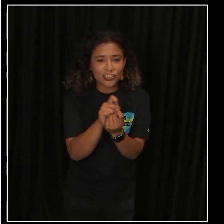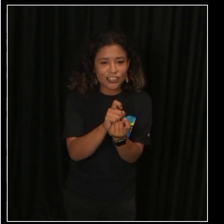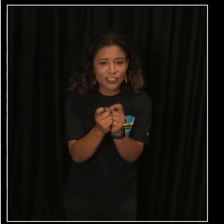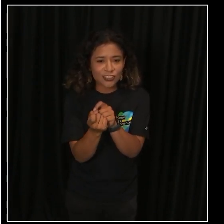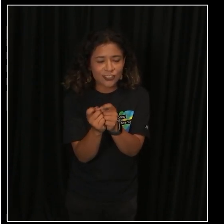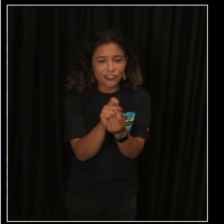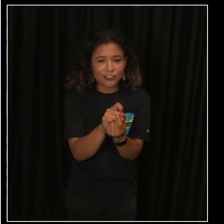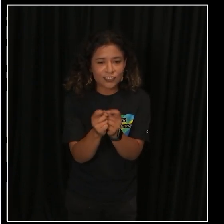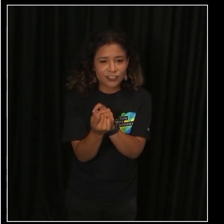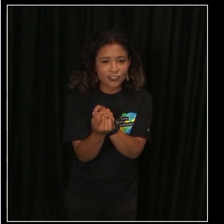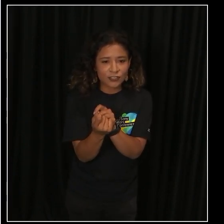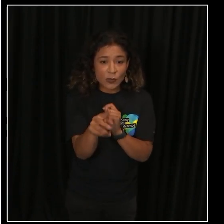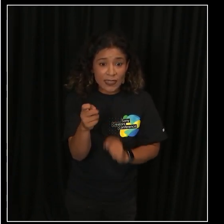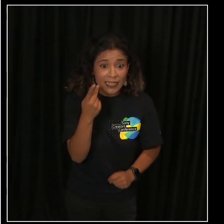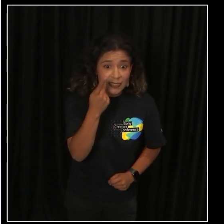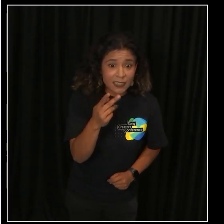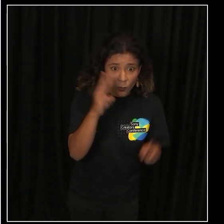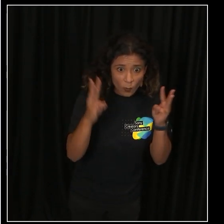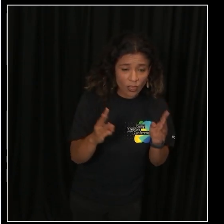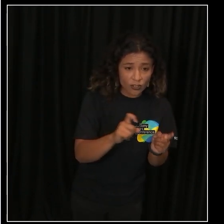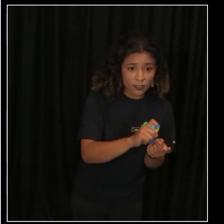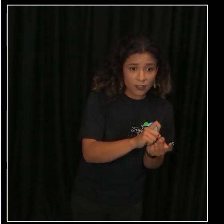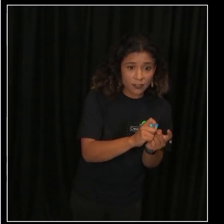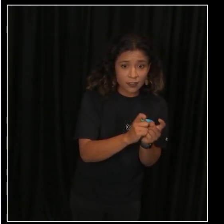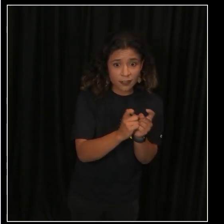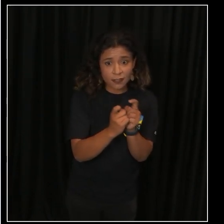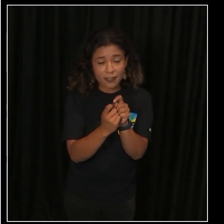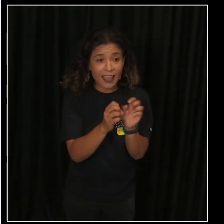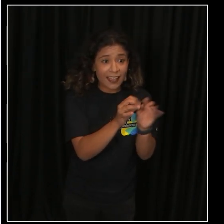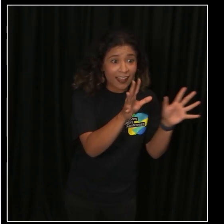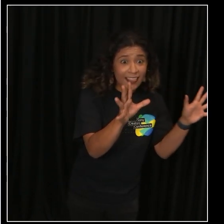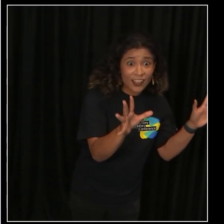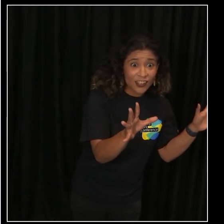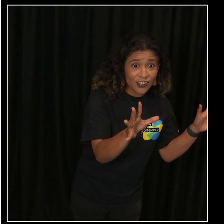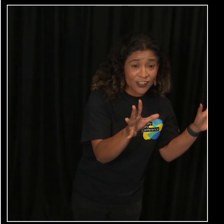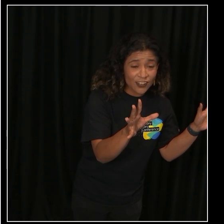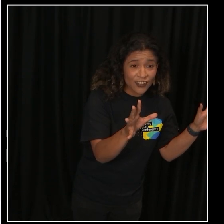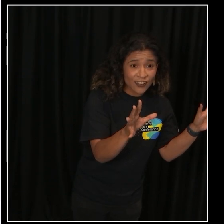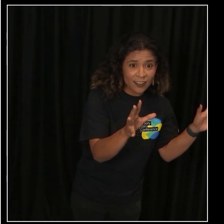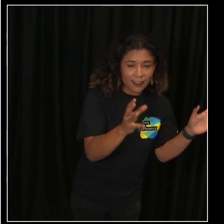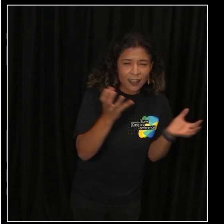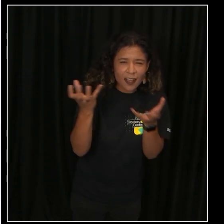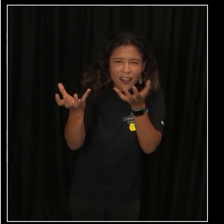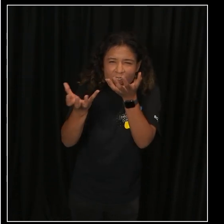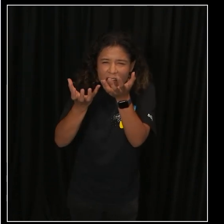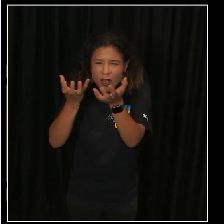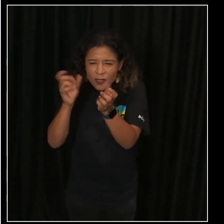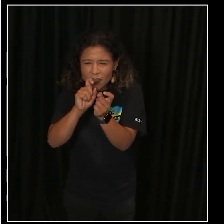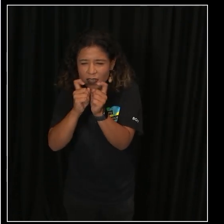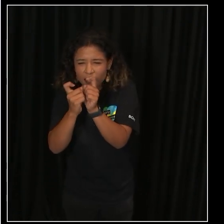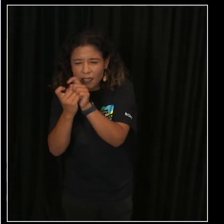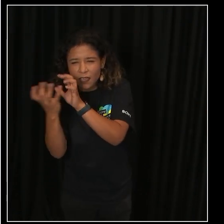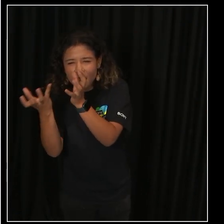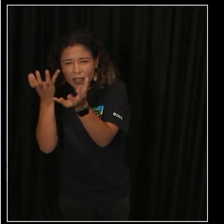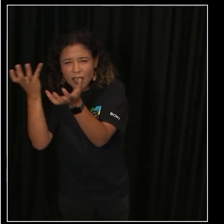As you can see, the weather transition between clear and cloudy sky are expressed very well.